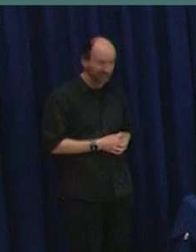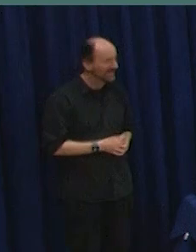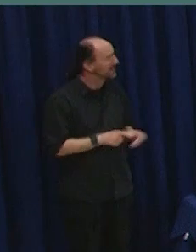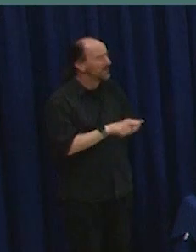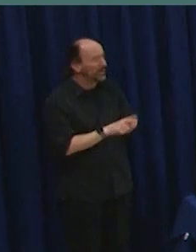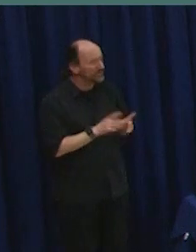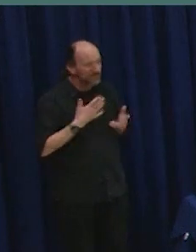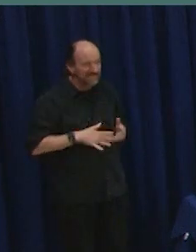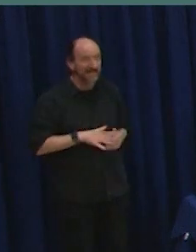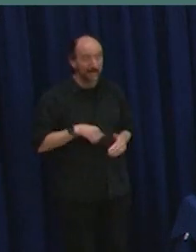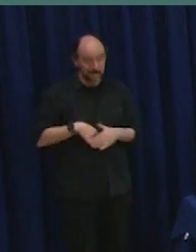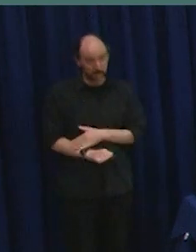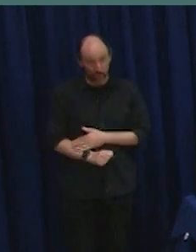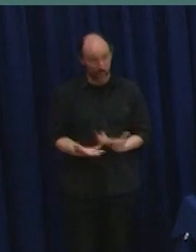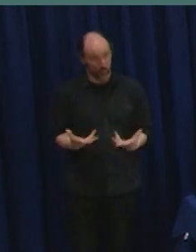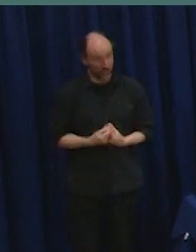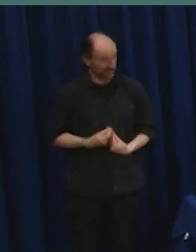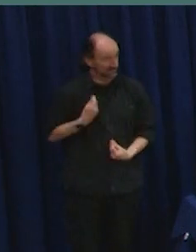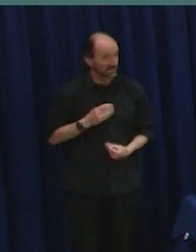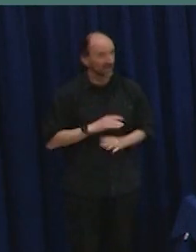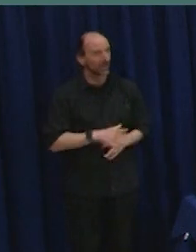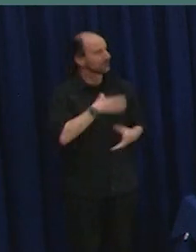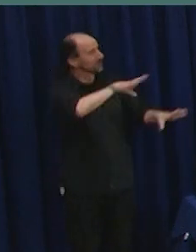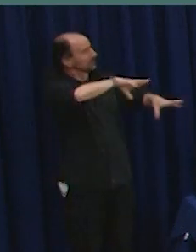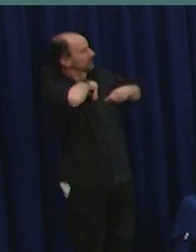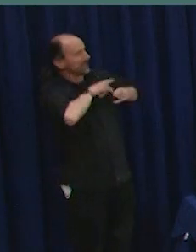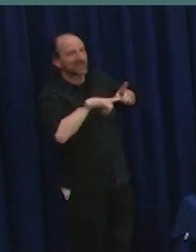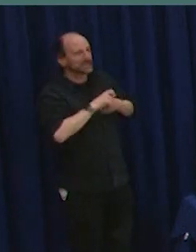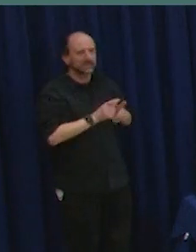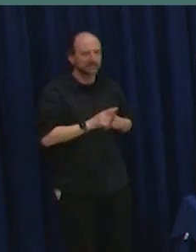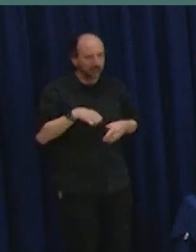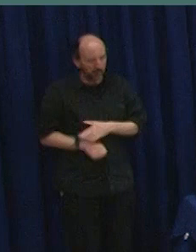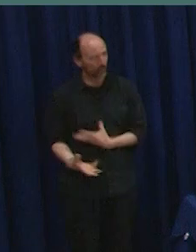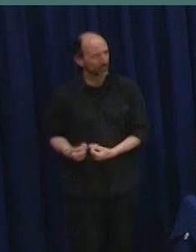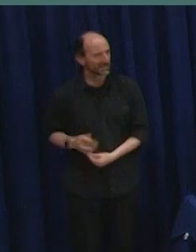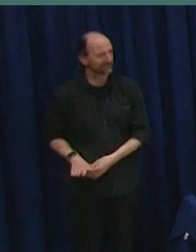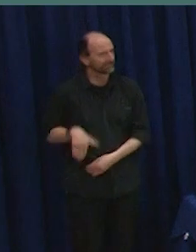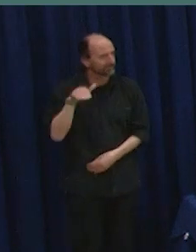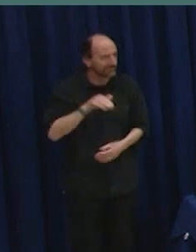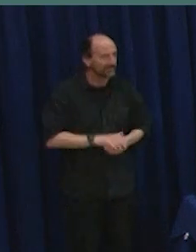with, it's genetic. In most cases you may not always have been impaired with it but actually,